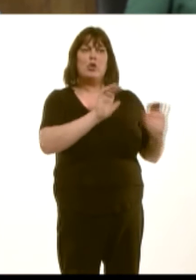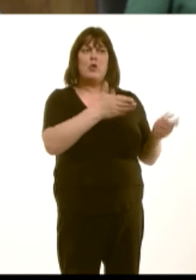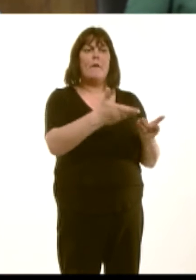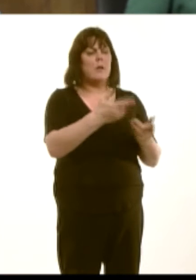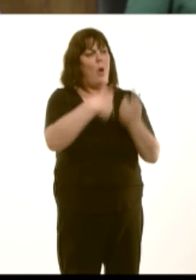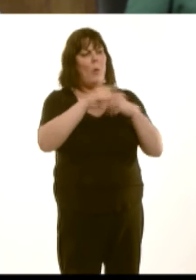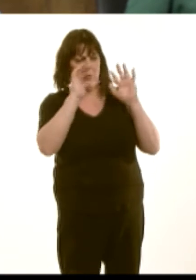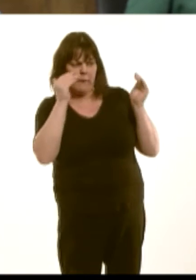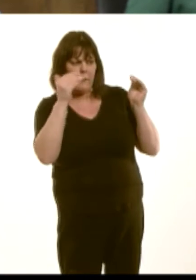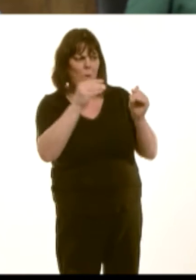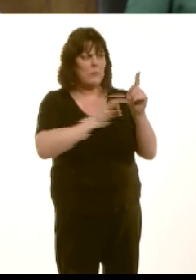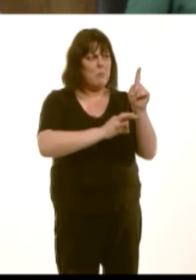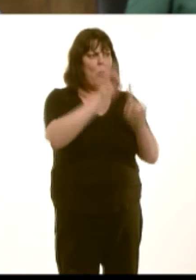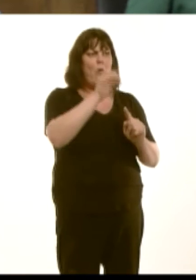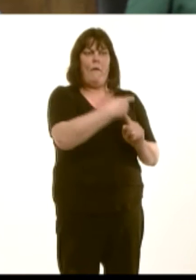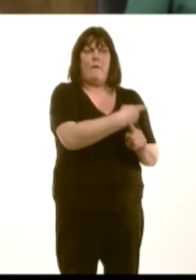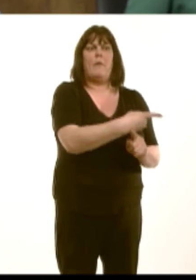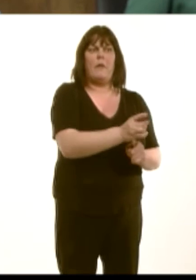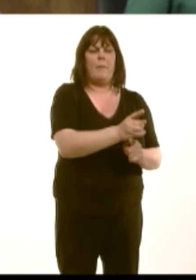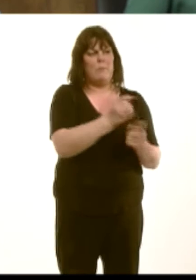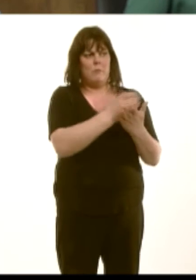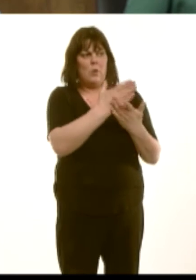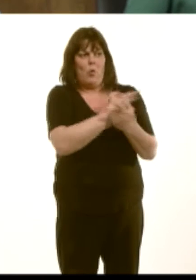will be focused in the future, to make sure that those people get that service.